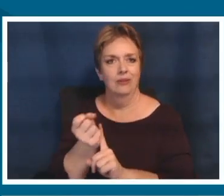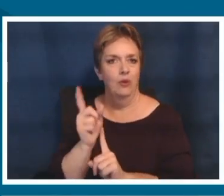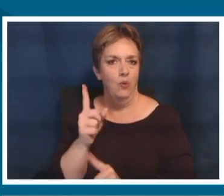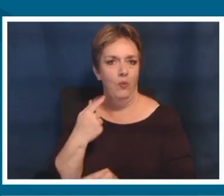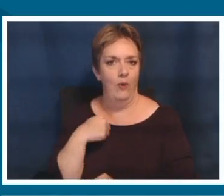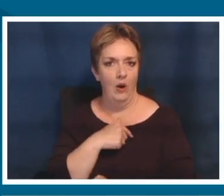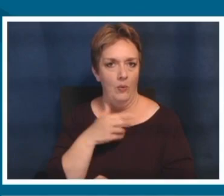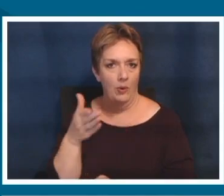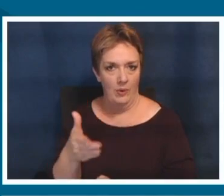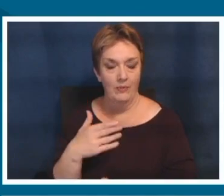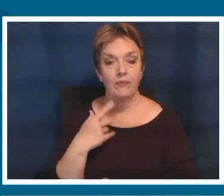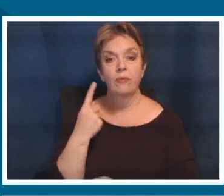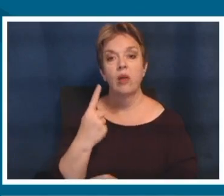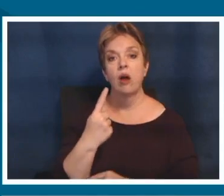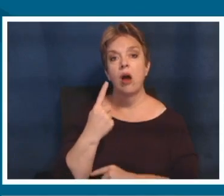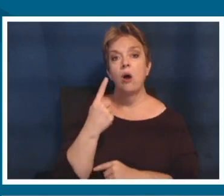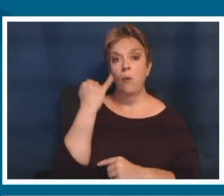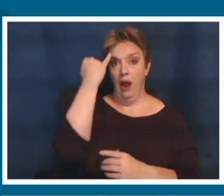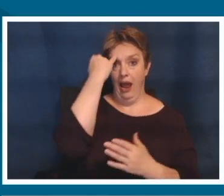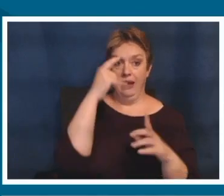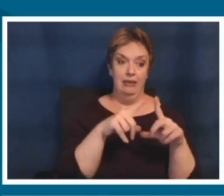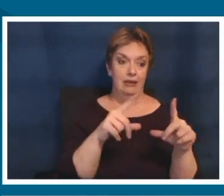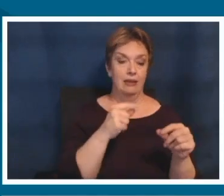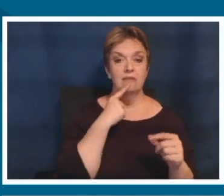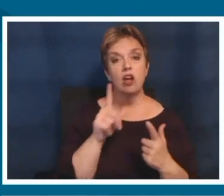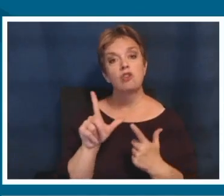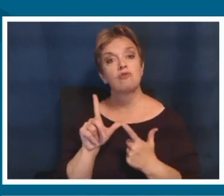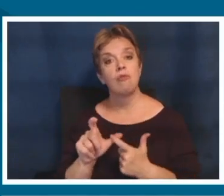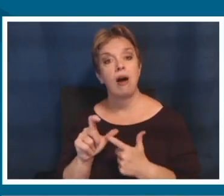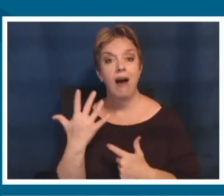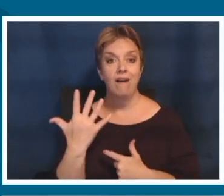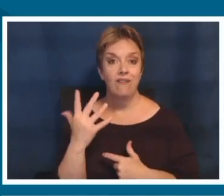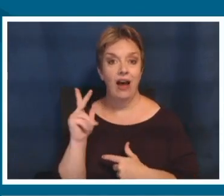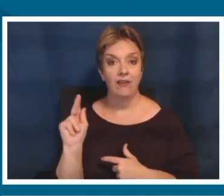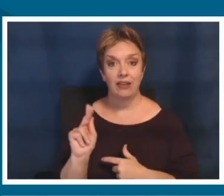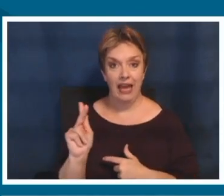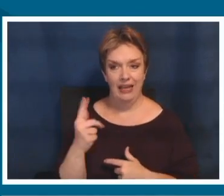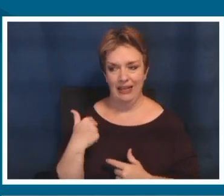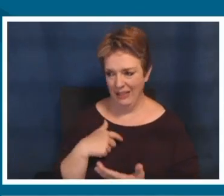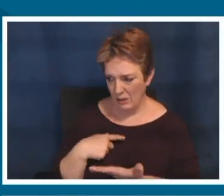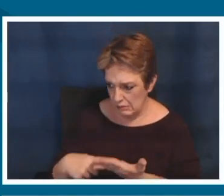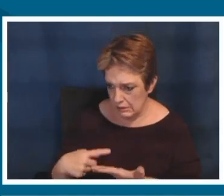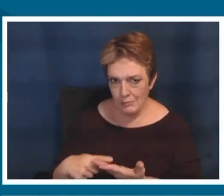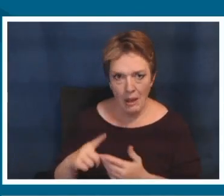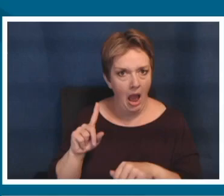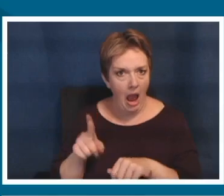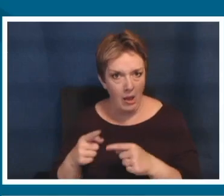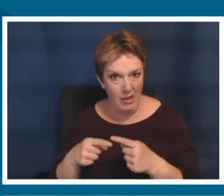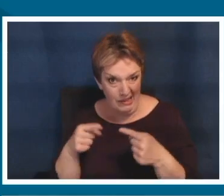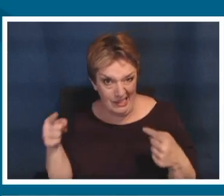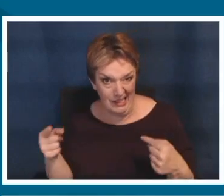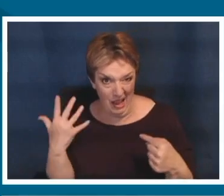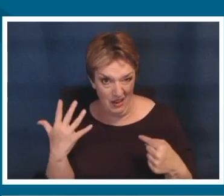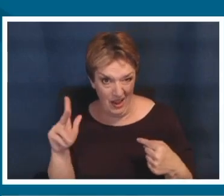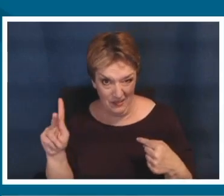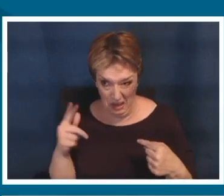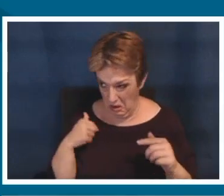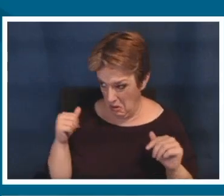run a 5k and so we had a quick little discussion about how long is the 5k could we really do that like